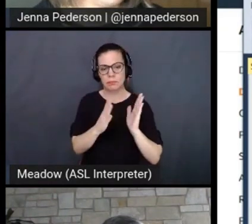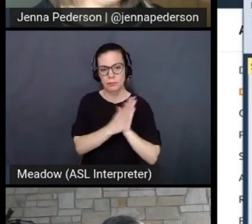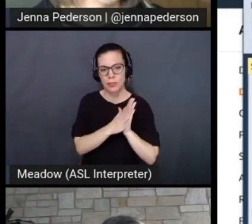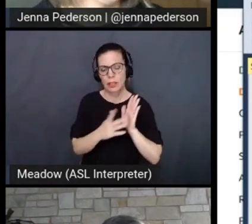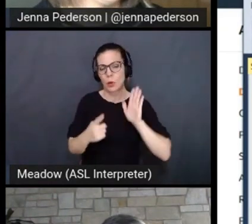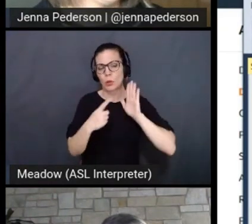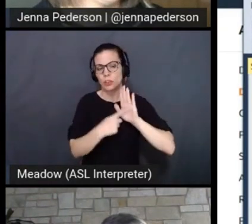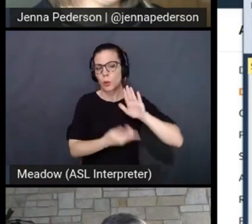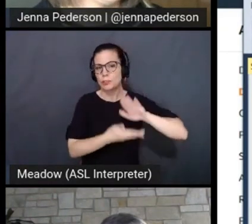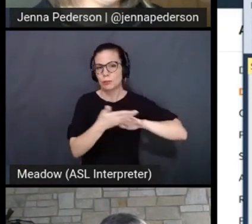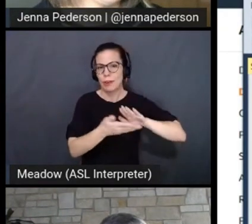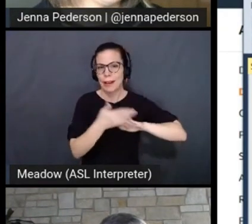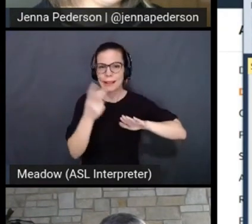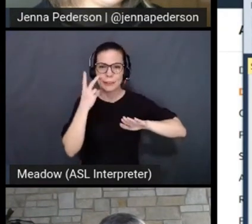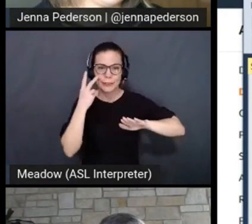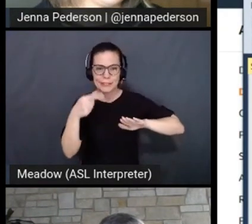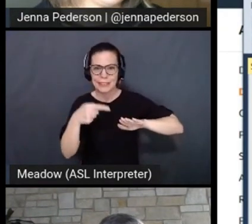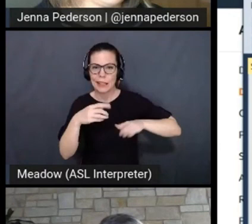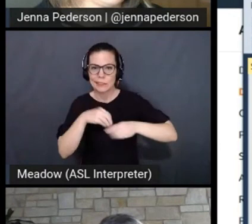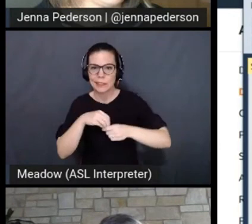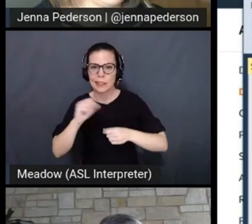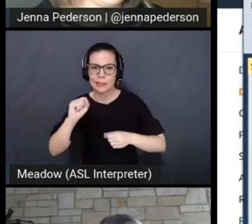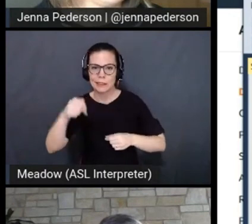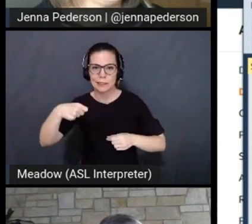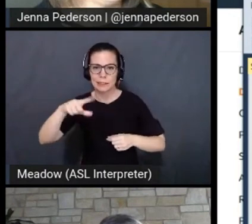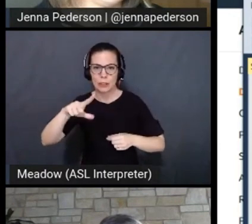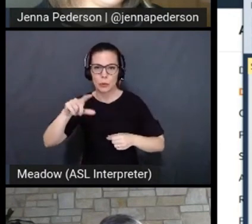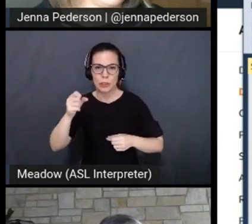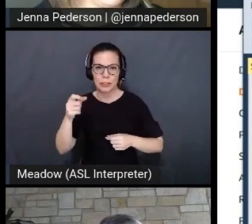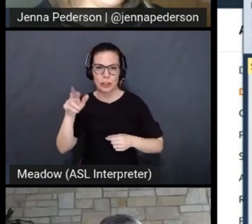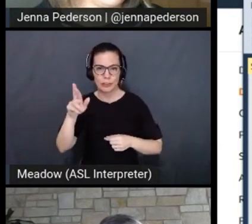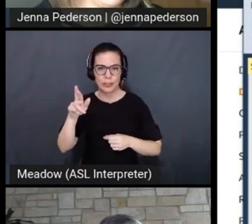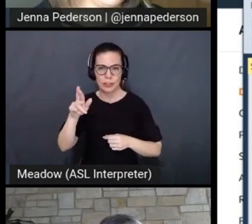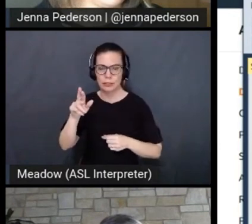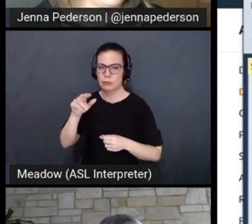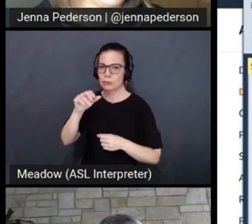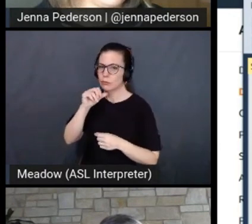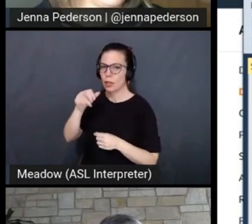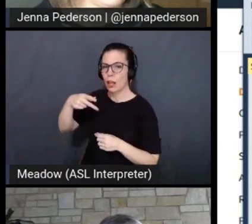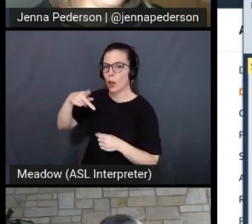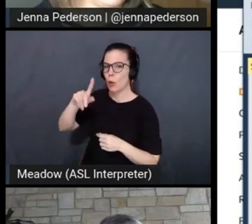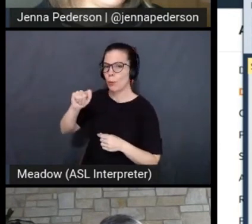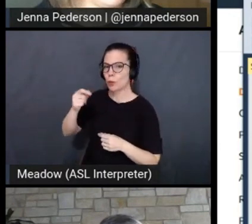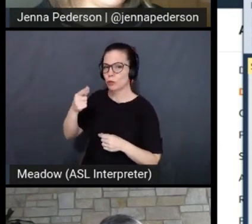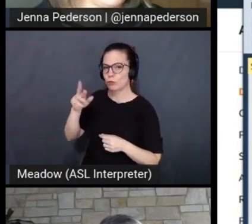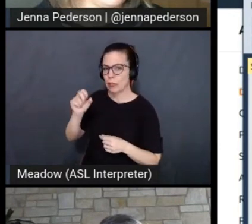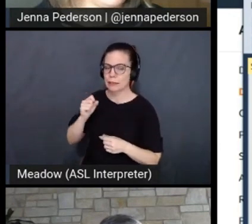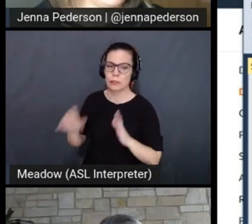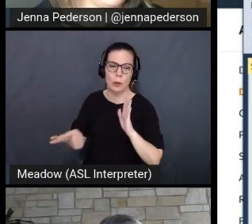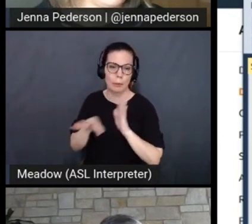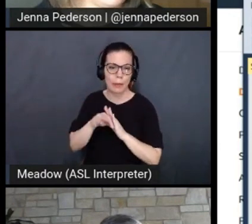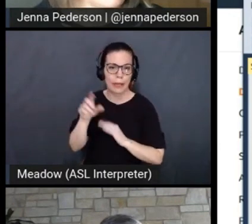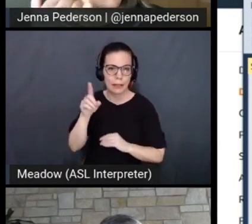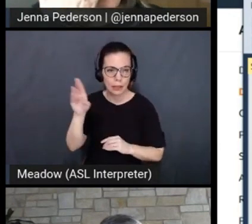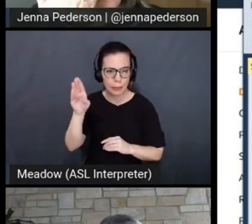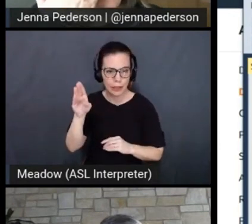as you can see, this is in the SQL Server, and not Postgres. We're gonna choose the database, let's change this to demo.